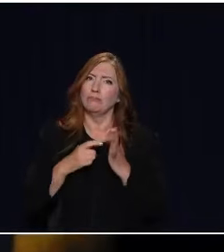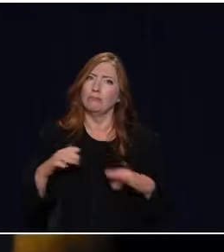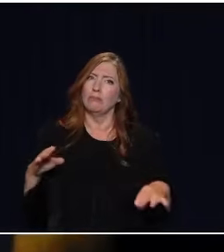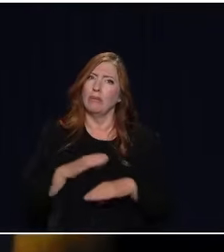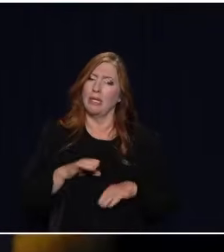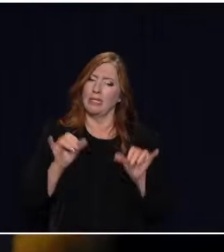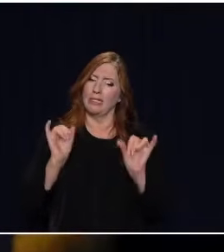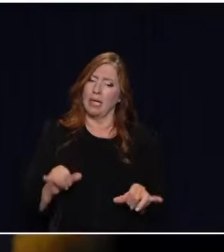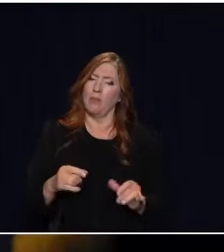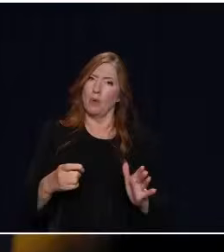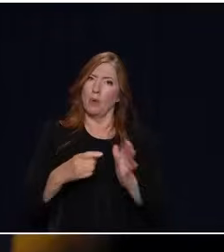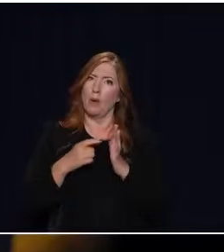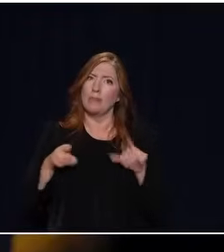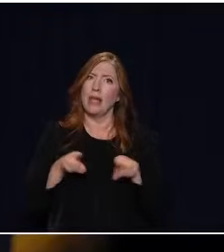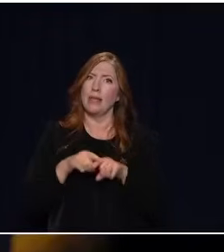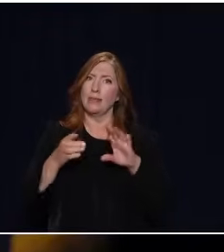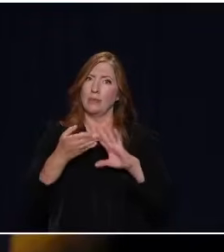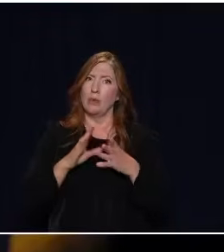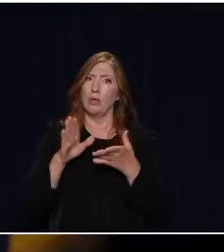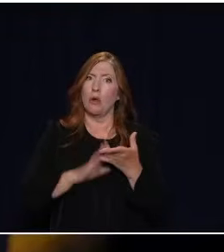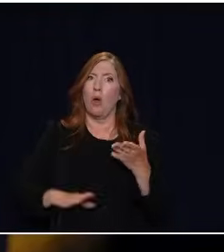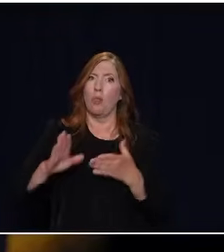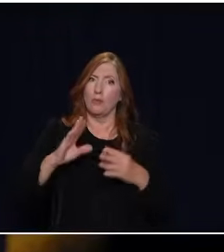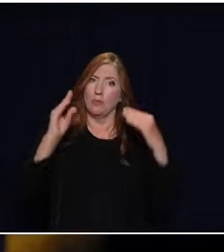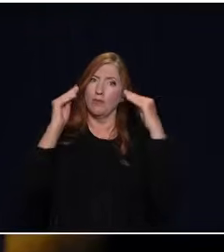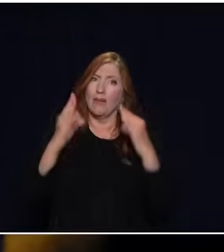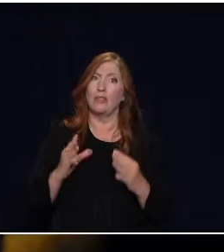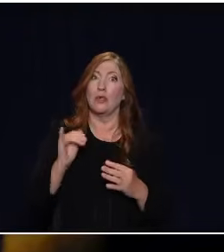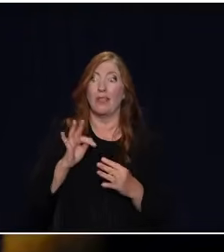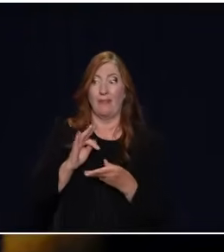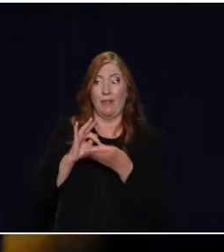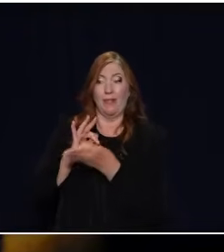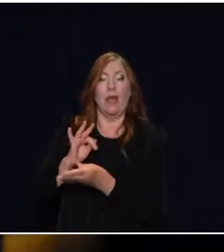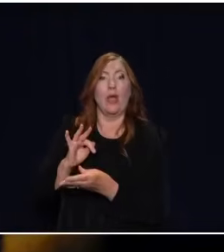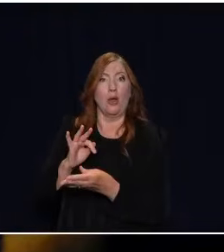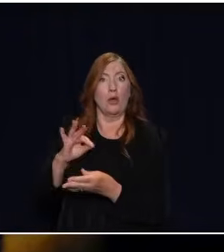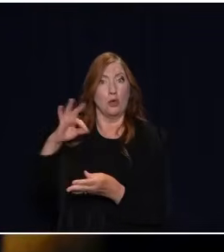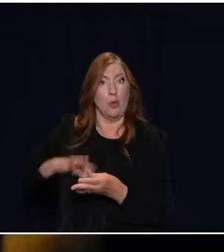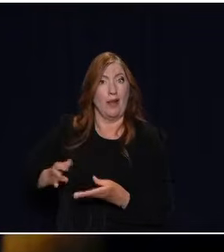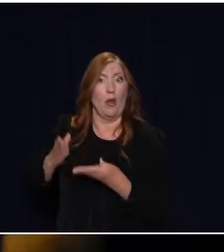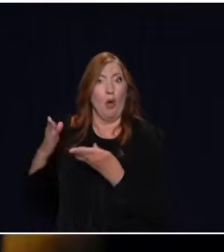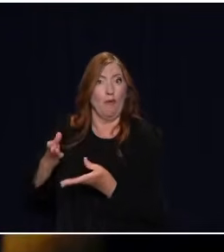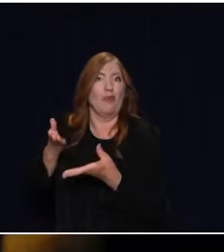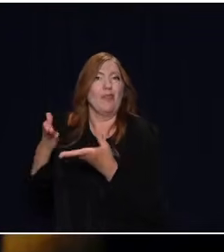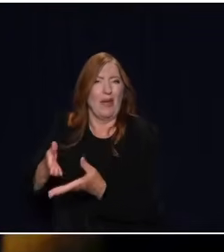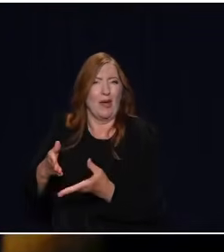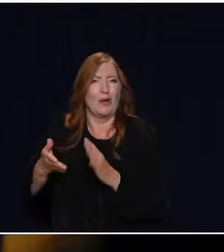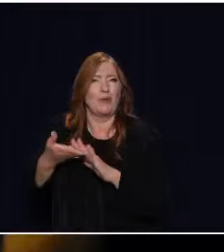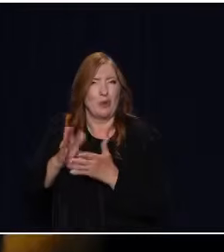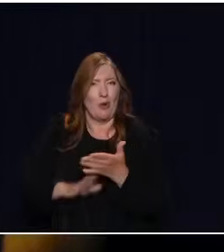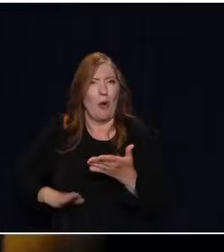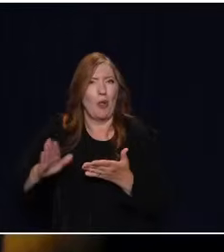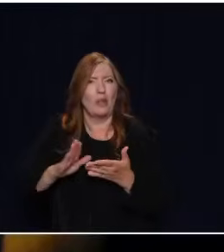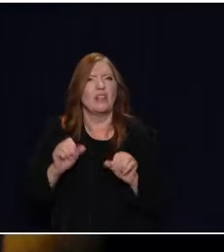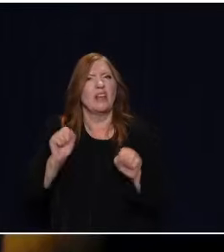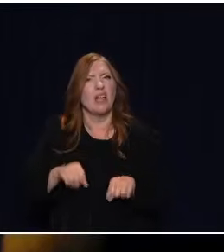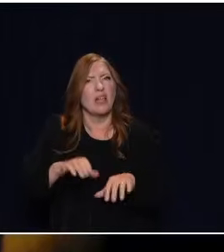THE TEACHERS OFFERING THE COURSES MUST MEET THE SAME REQUIREMENTS AS A COMMUNITY